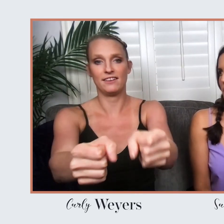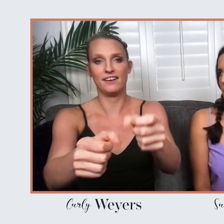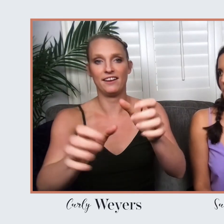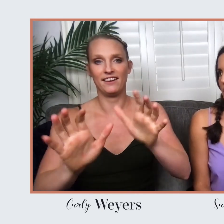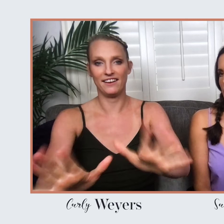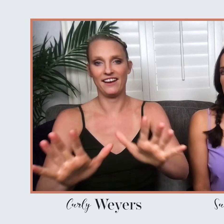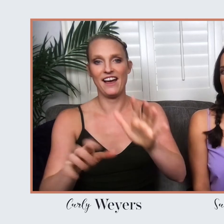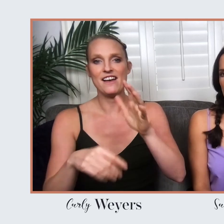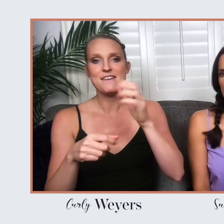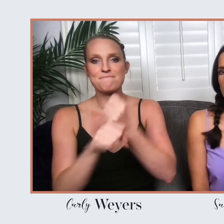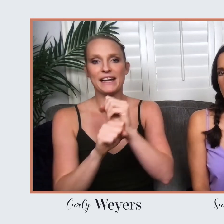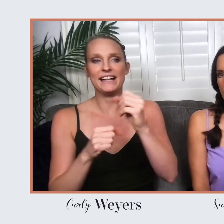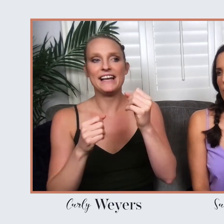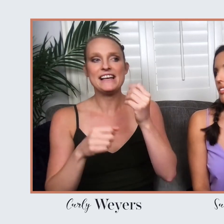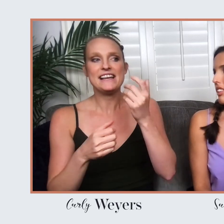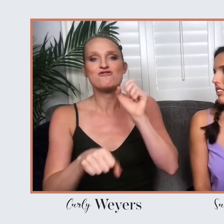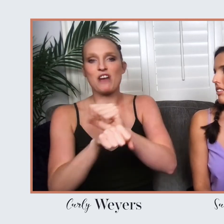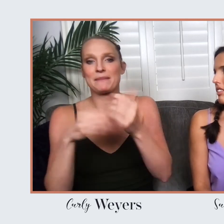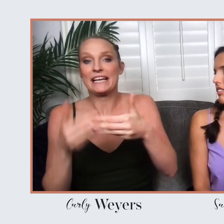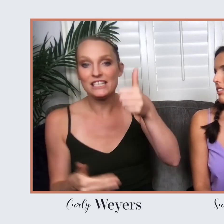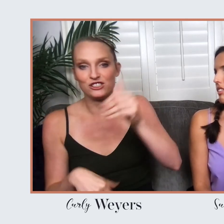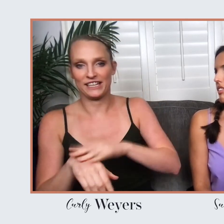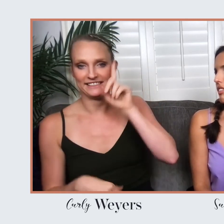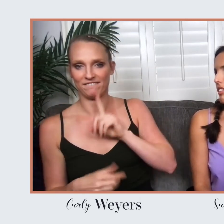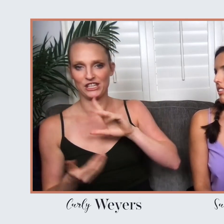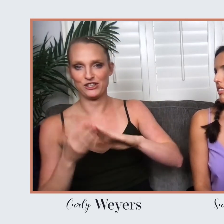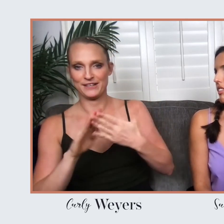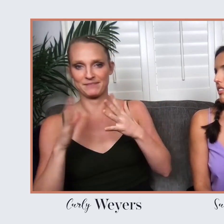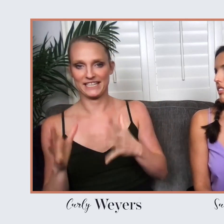And set them on their way. We want to make the job easier on the deaf communities.